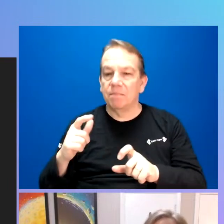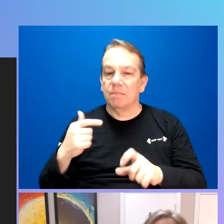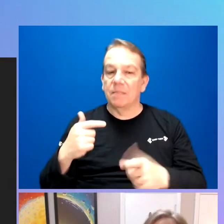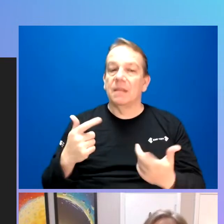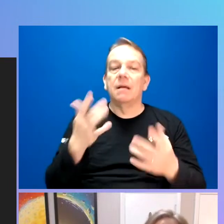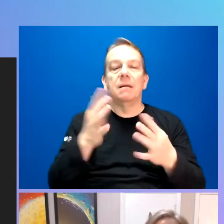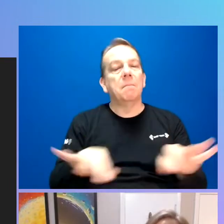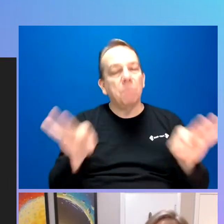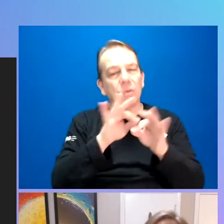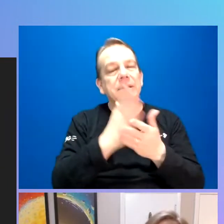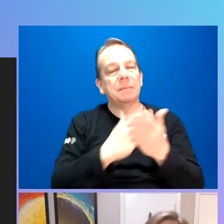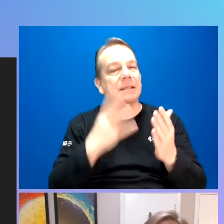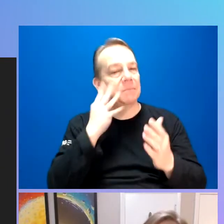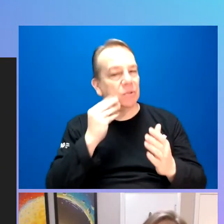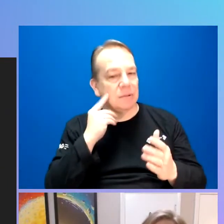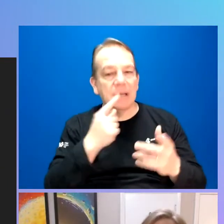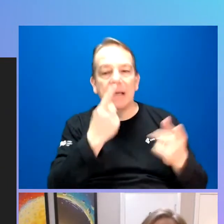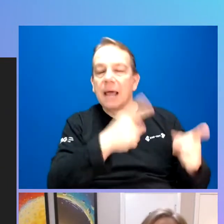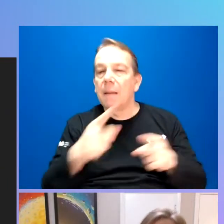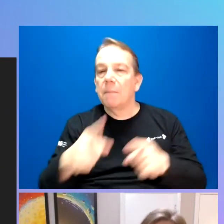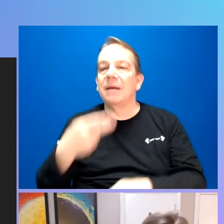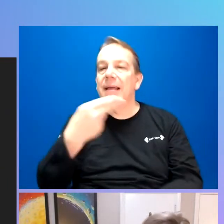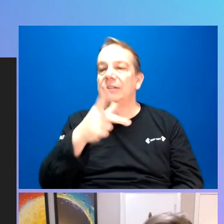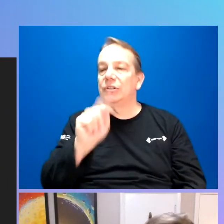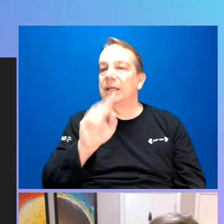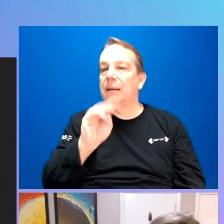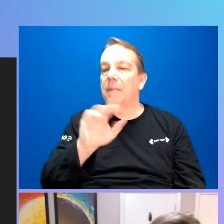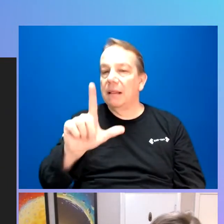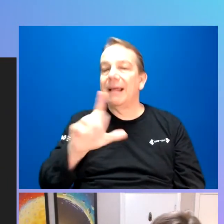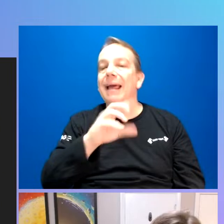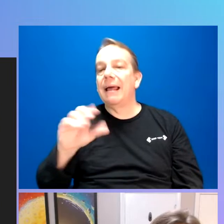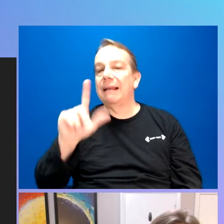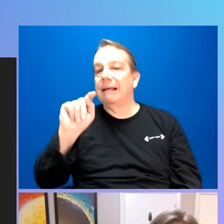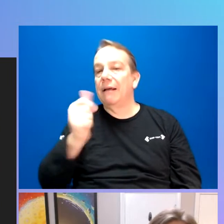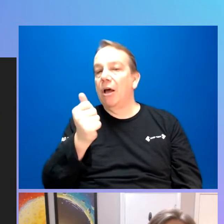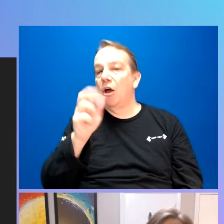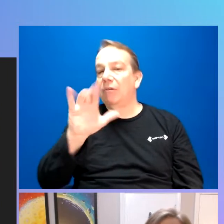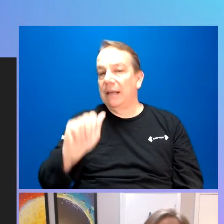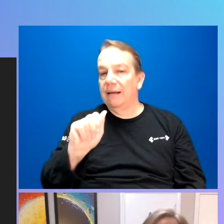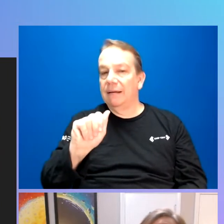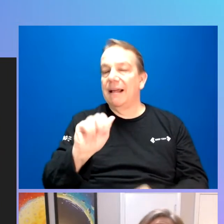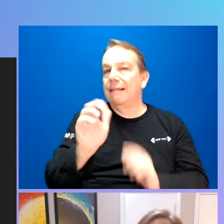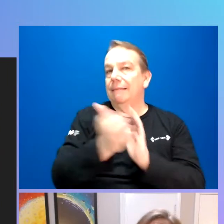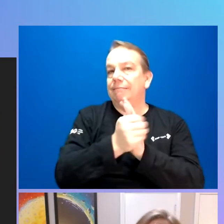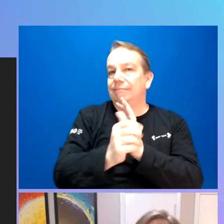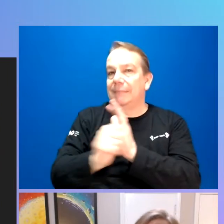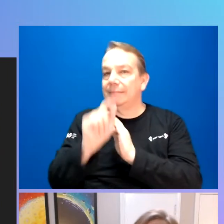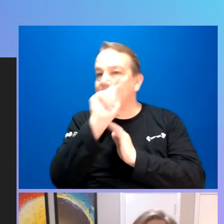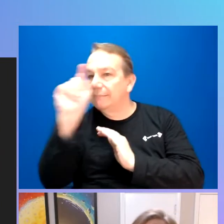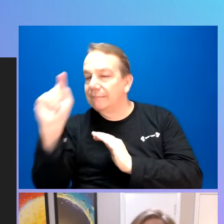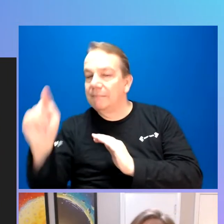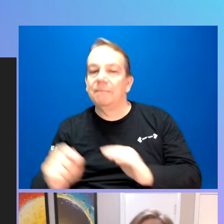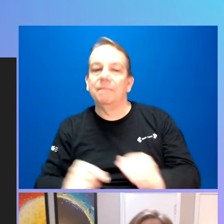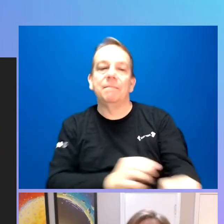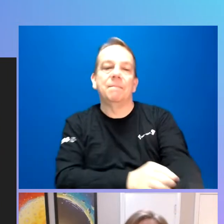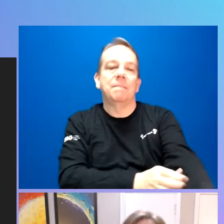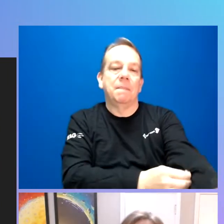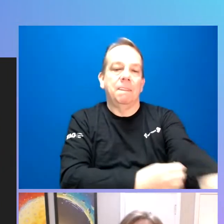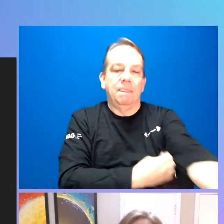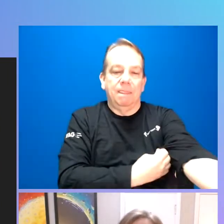that are coming from the HTML and Aria techniques. For